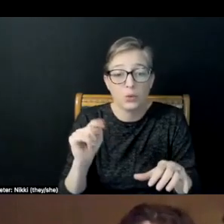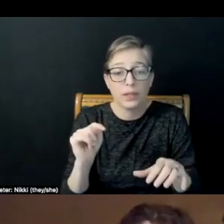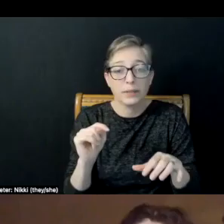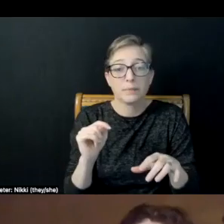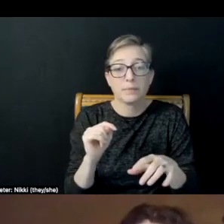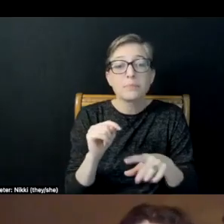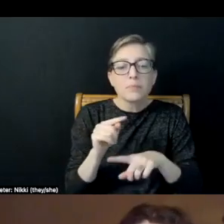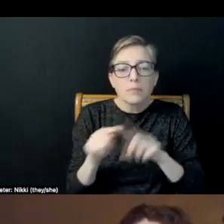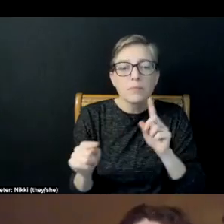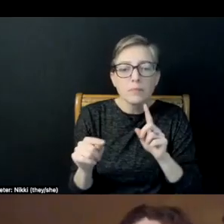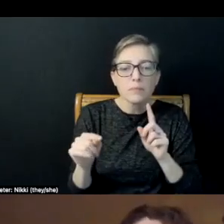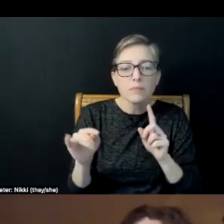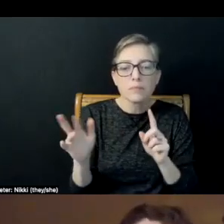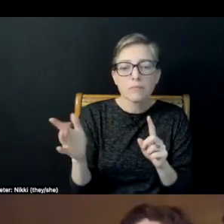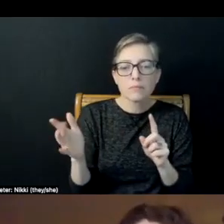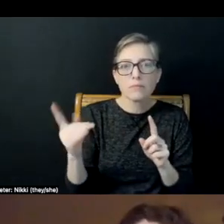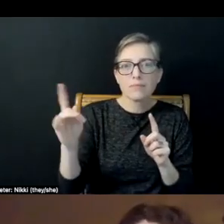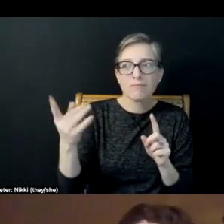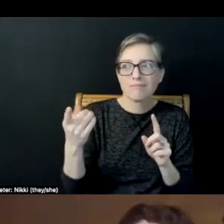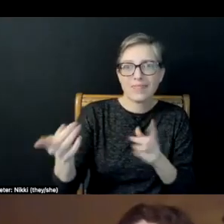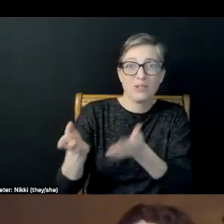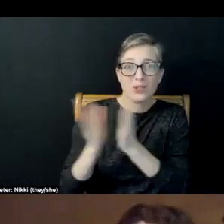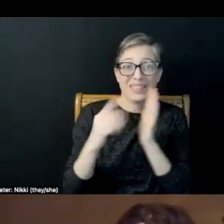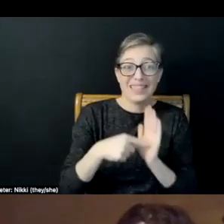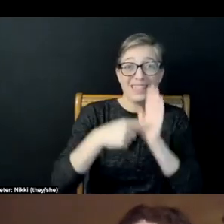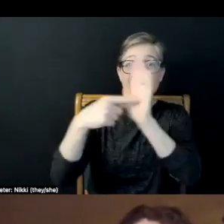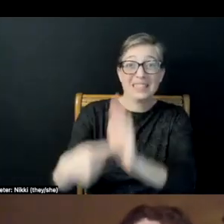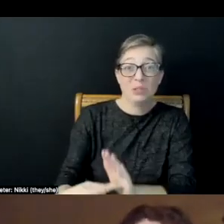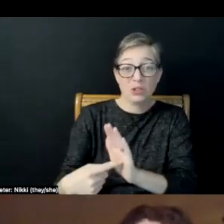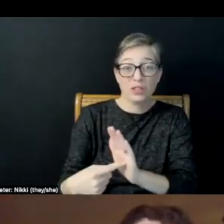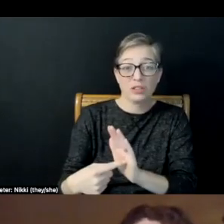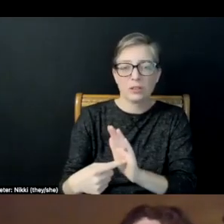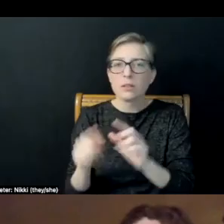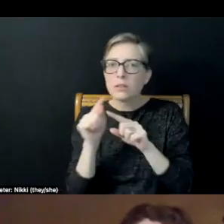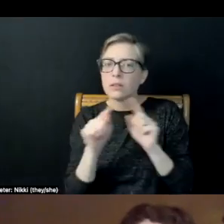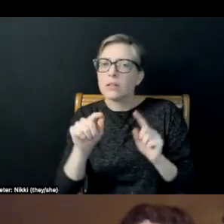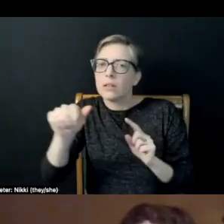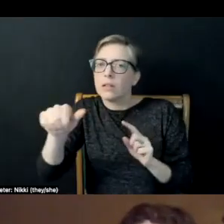disabled people who are just as good of parents as I am, lose their children every day.